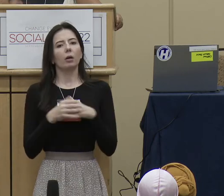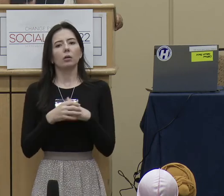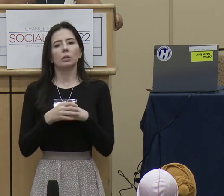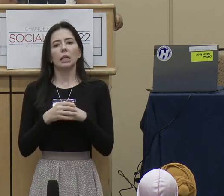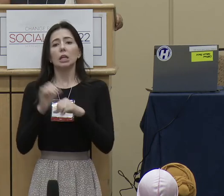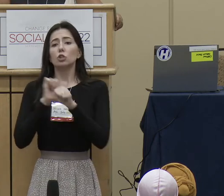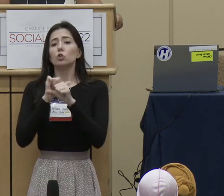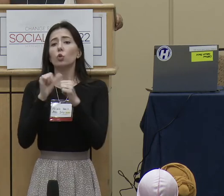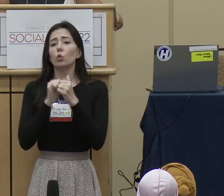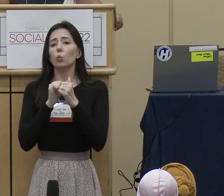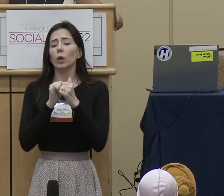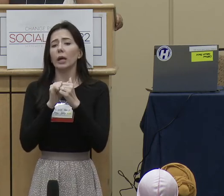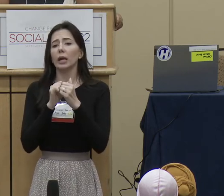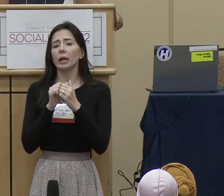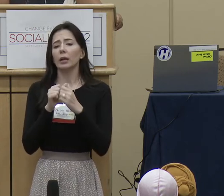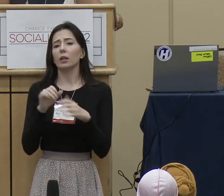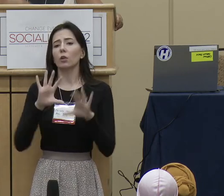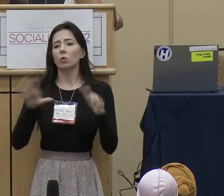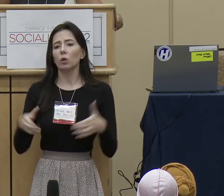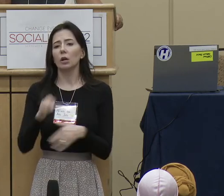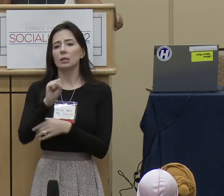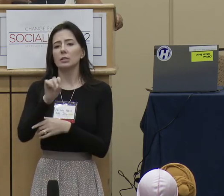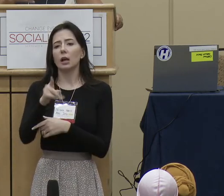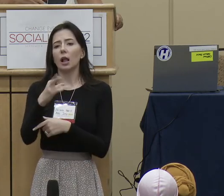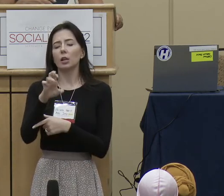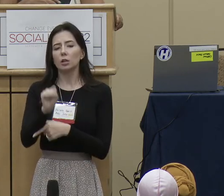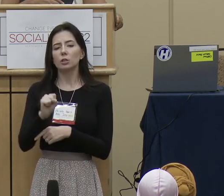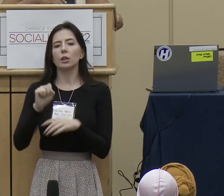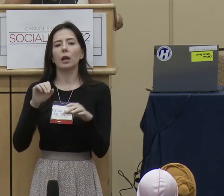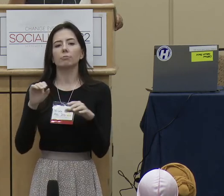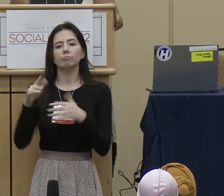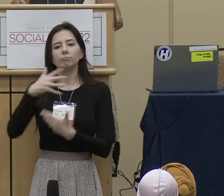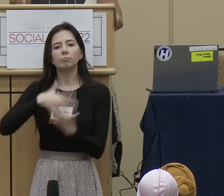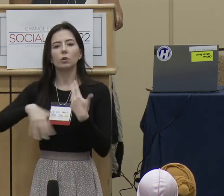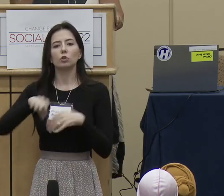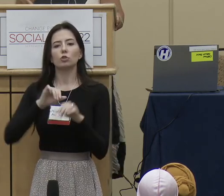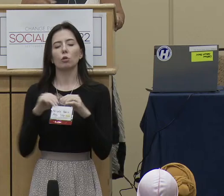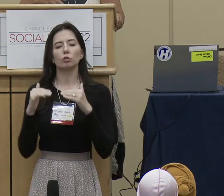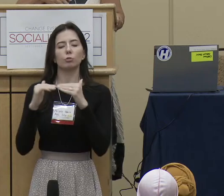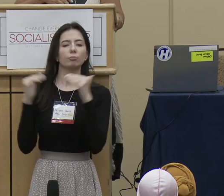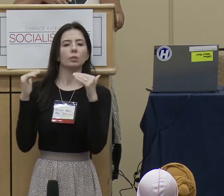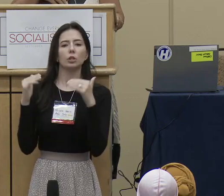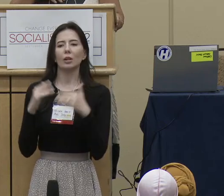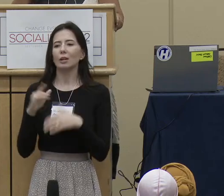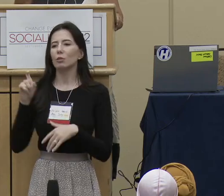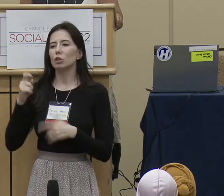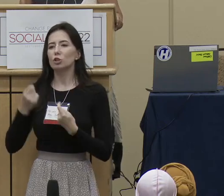should say as a preface, my own political practice at the moment is to work with a group called scholars for social